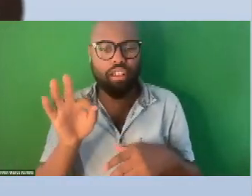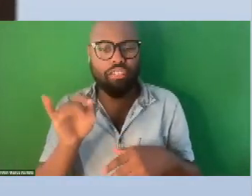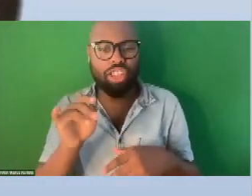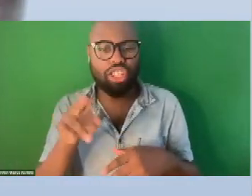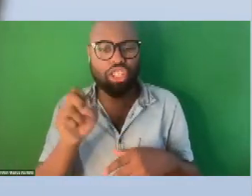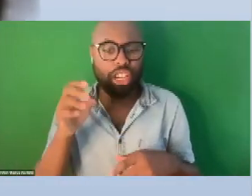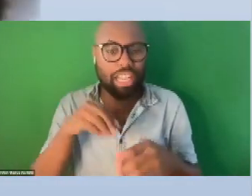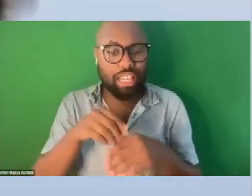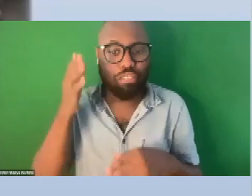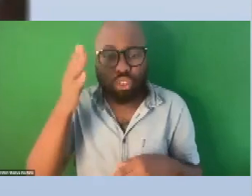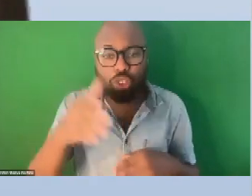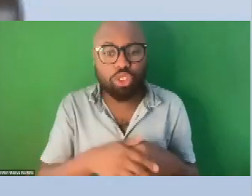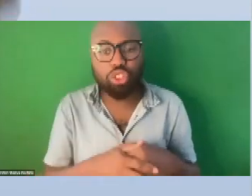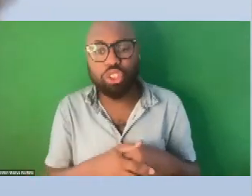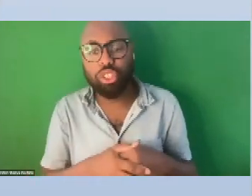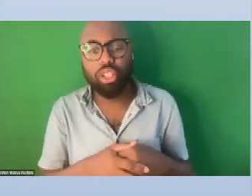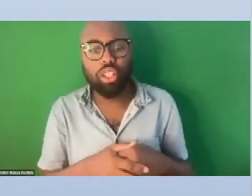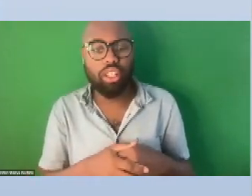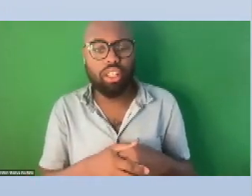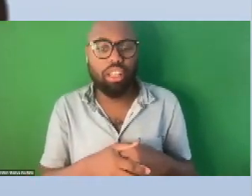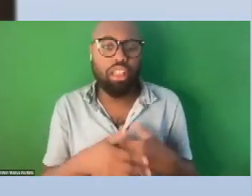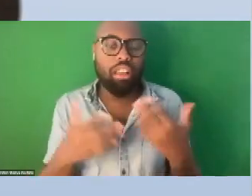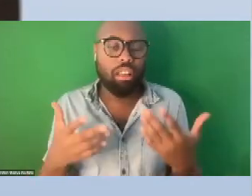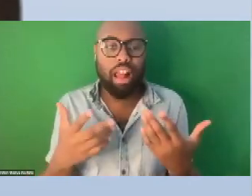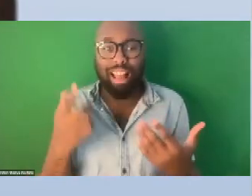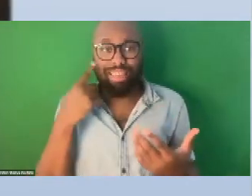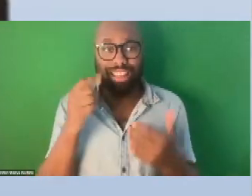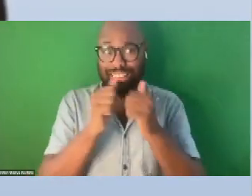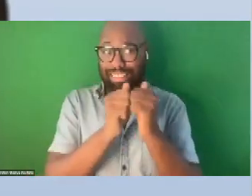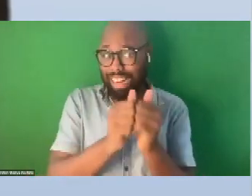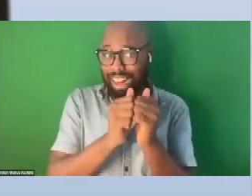And I think this is together, that this picture,